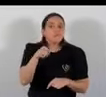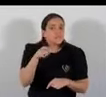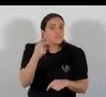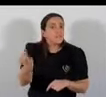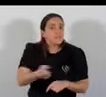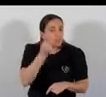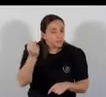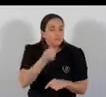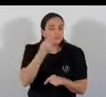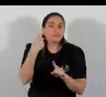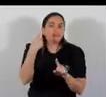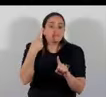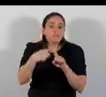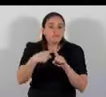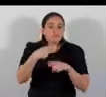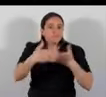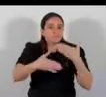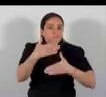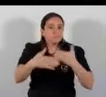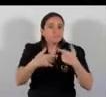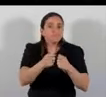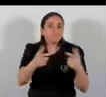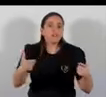Which is also an extremely important and positive element for economic growth